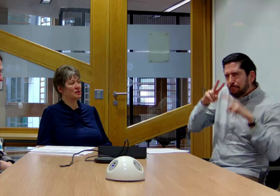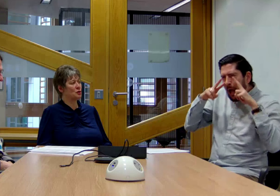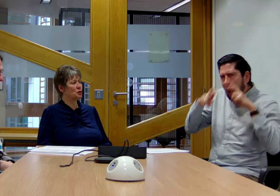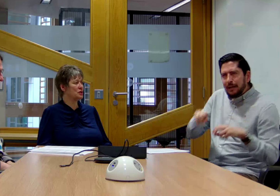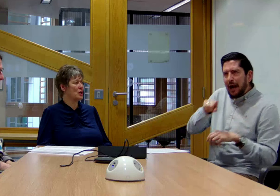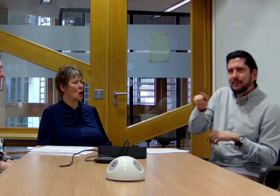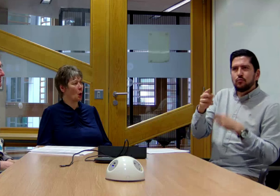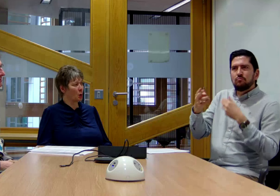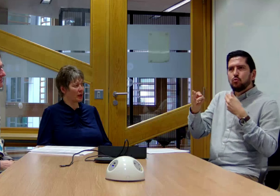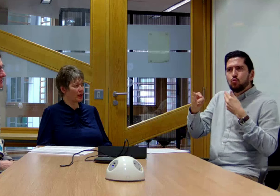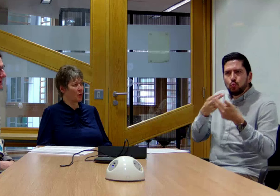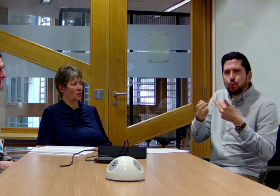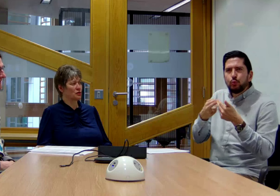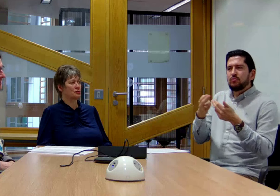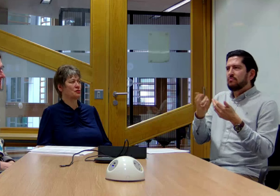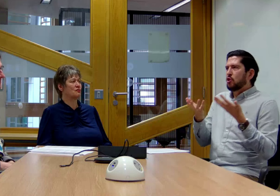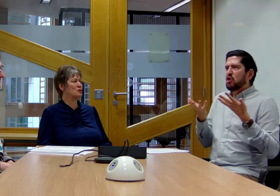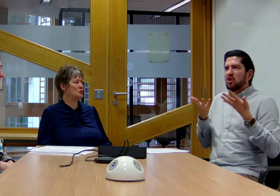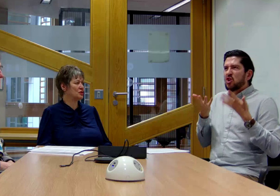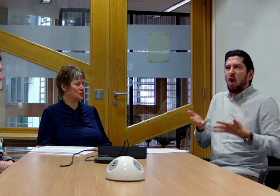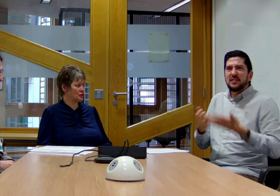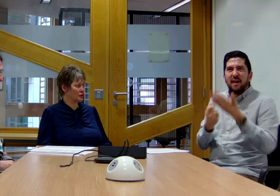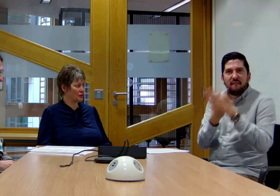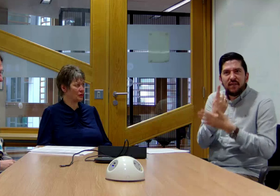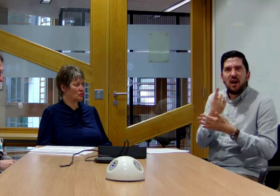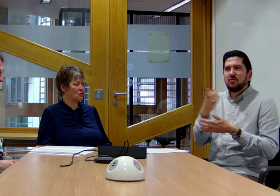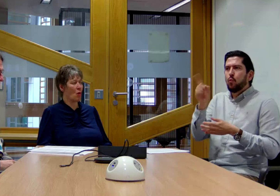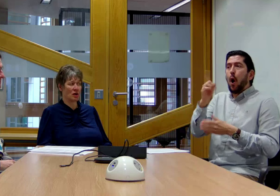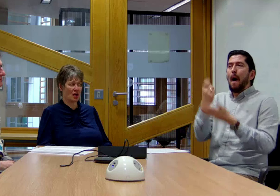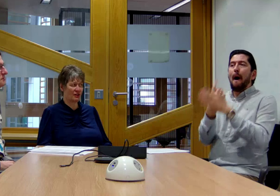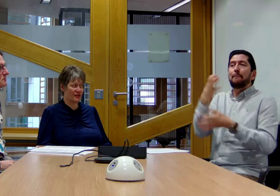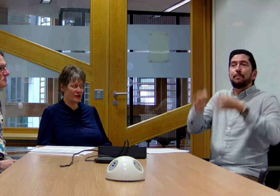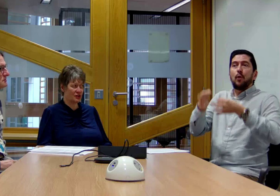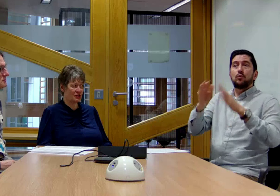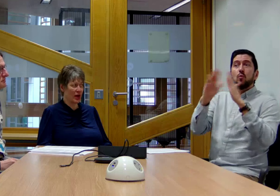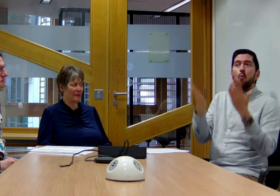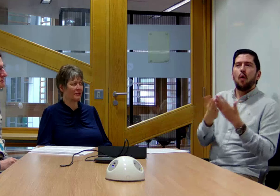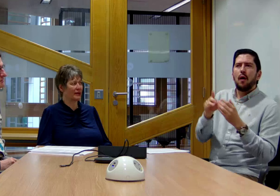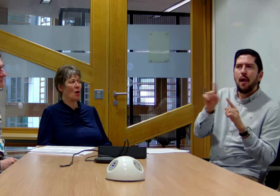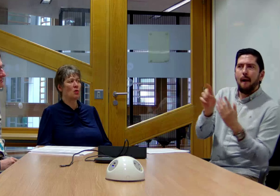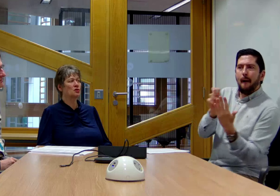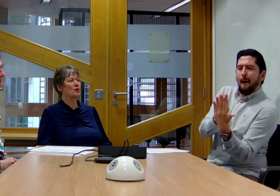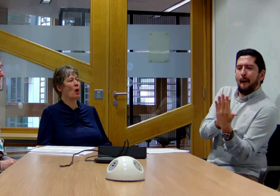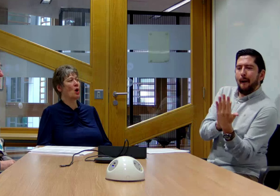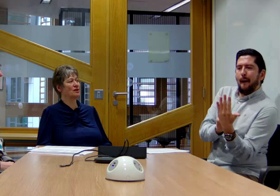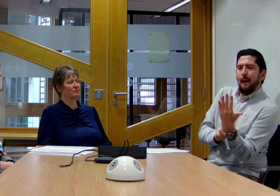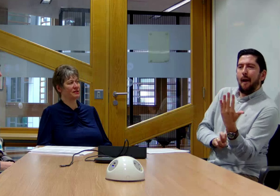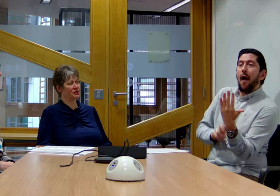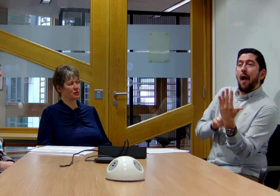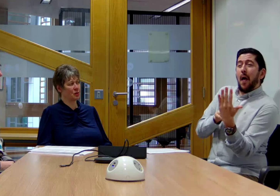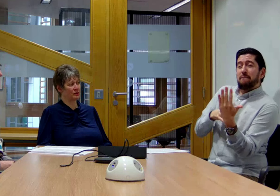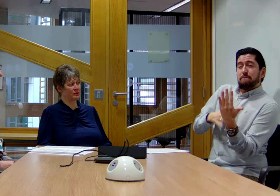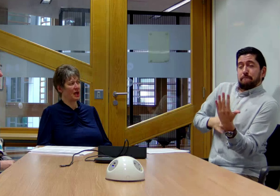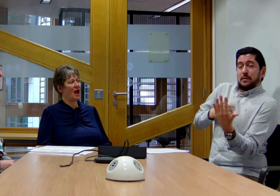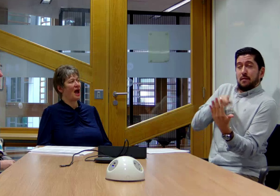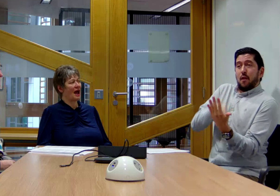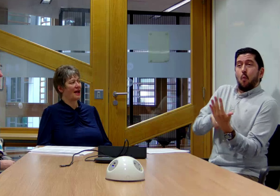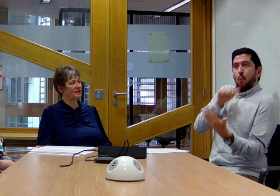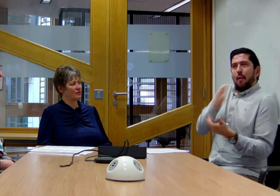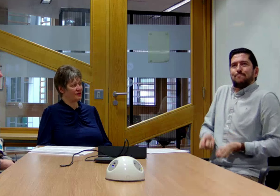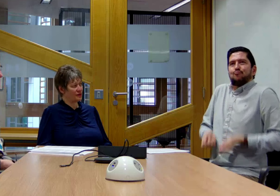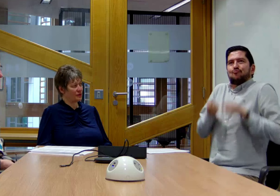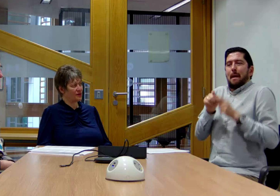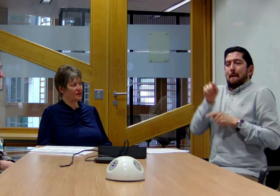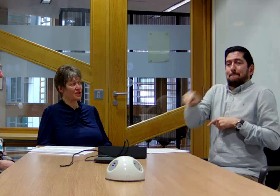issues are on the go, and what kind of current affairs are happening, what's going on in